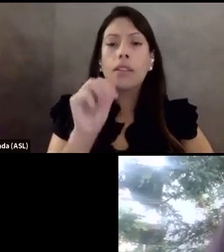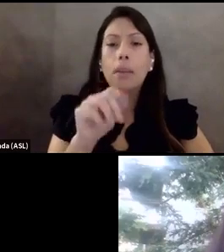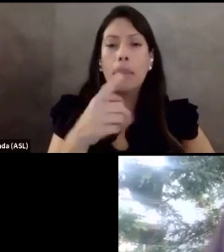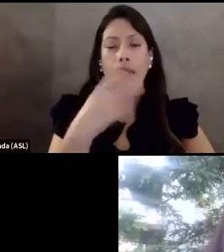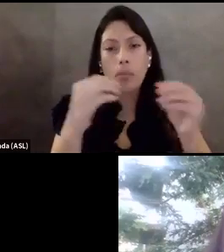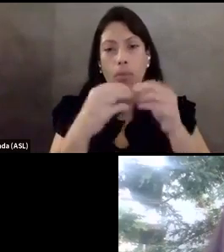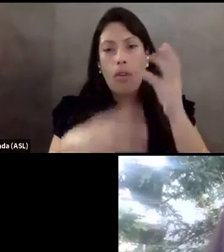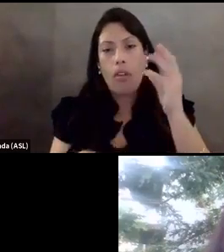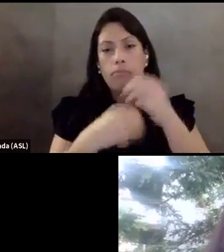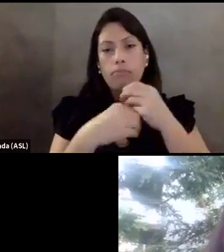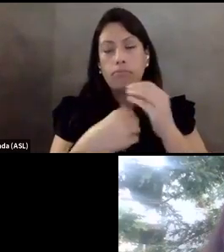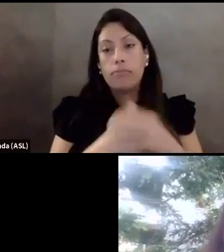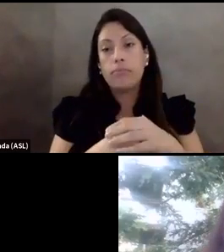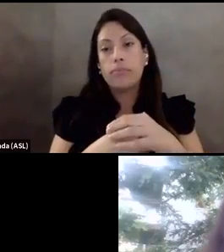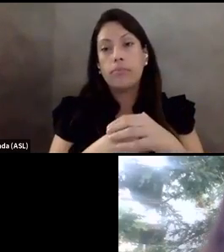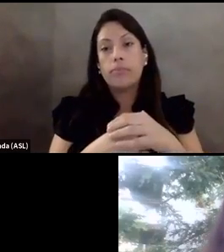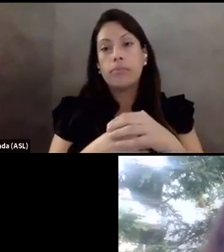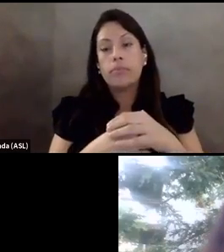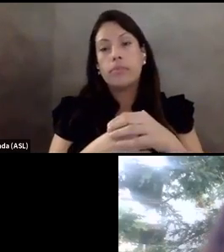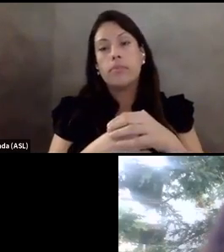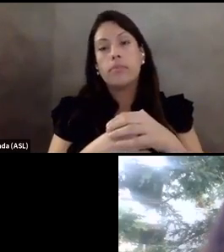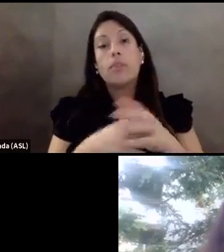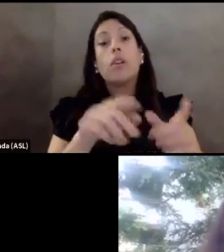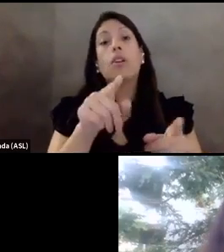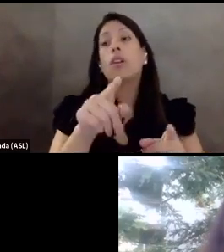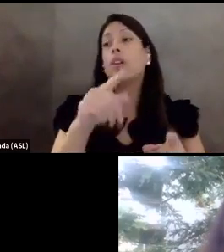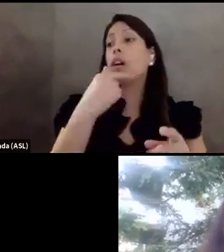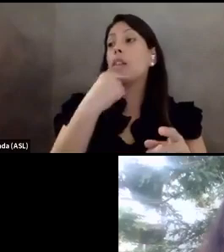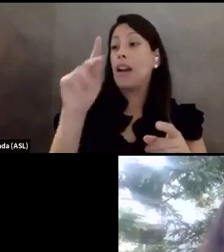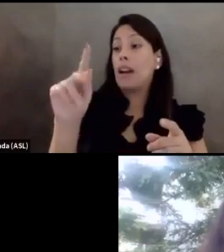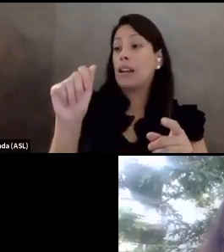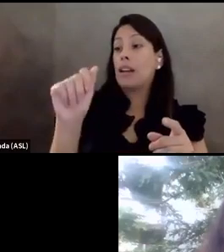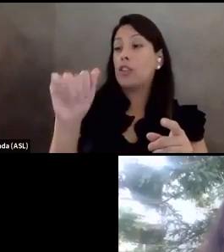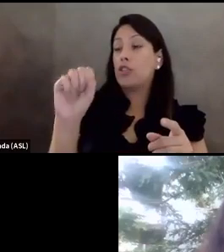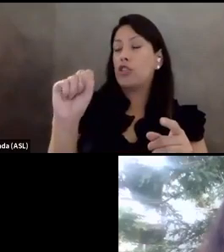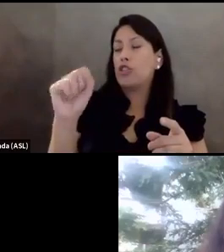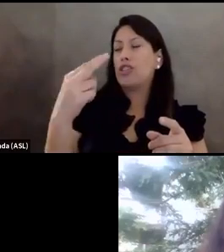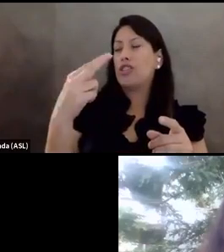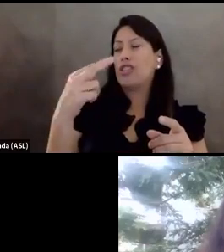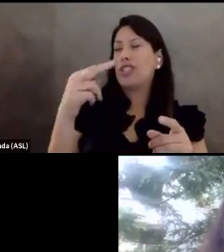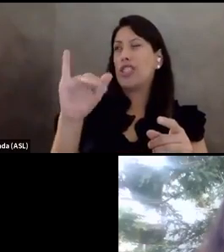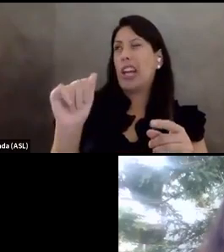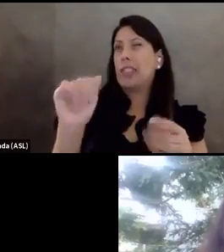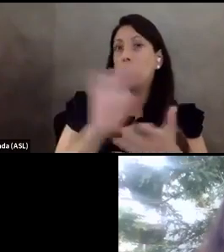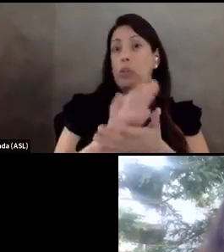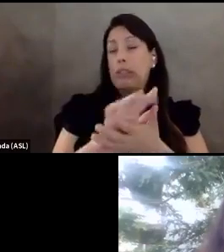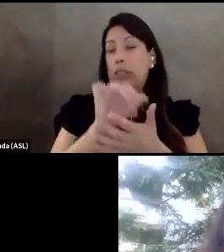So Cachets School is the only public school that applied for a waiver and they withdrew it.